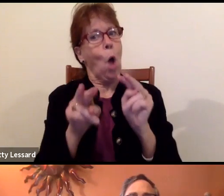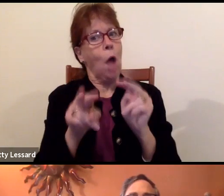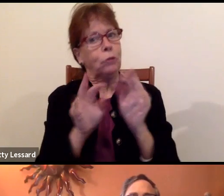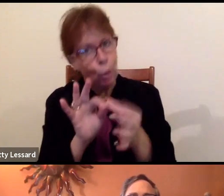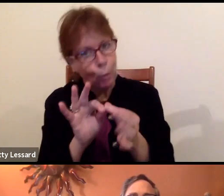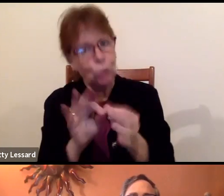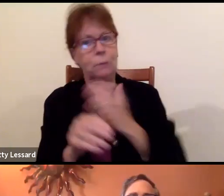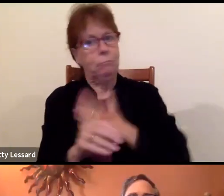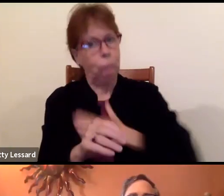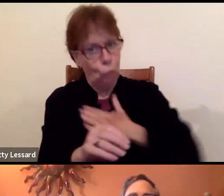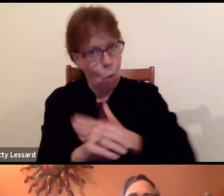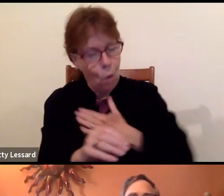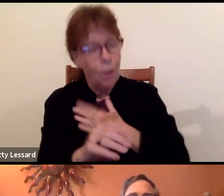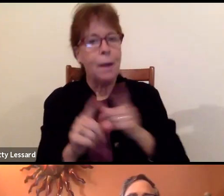And in order to do the interpreting well,